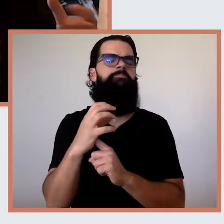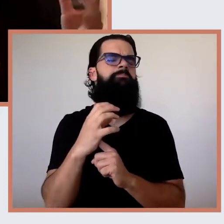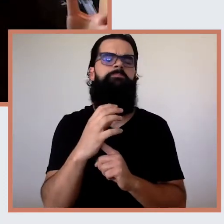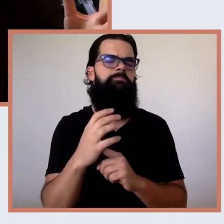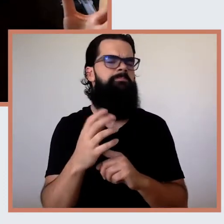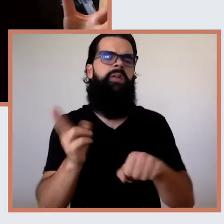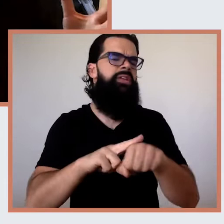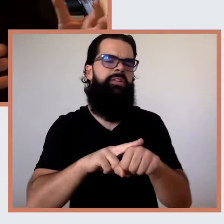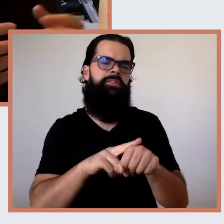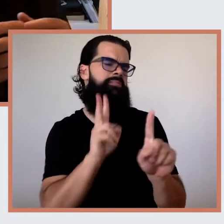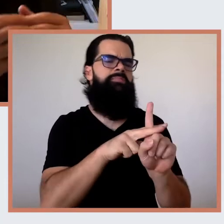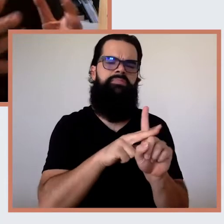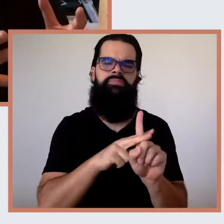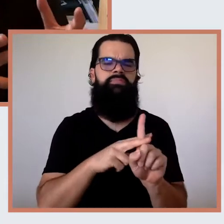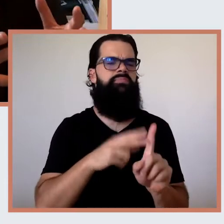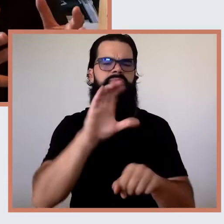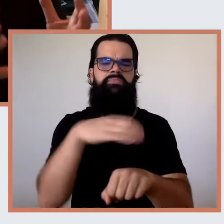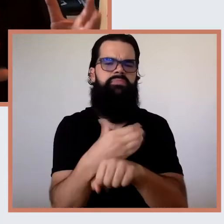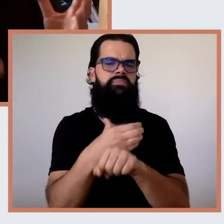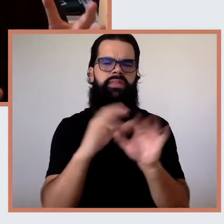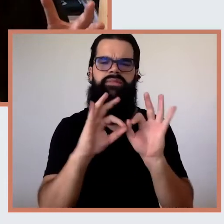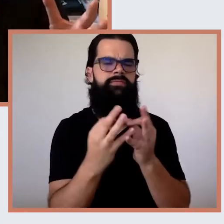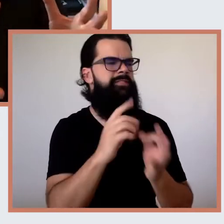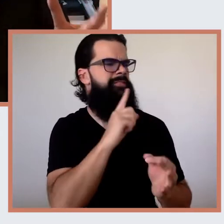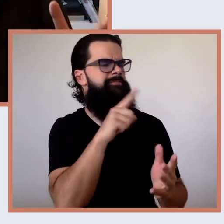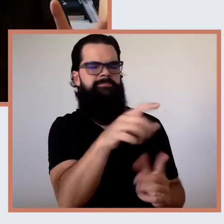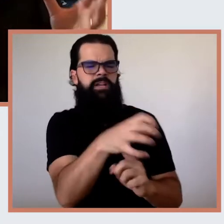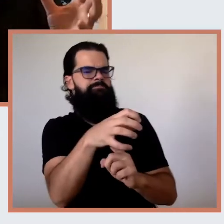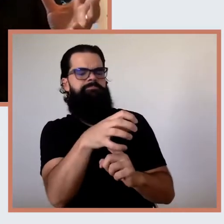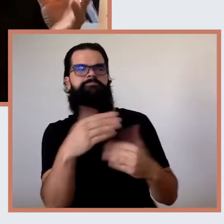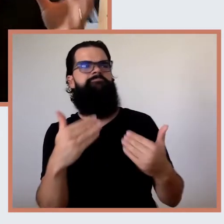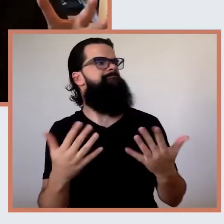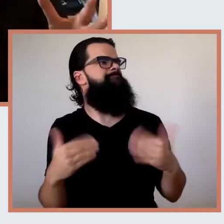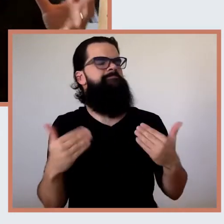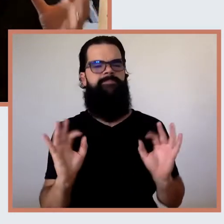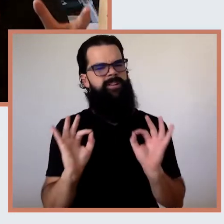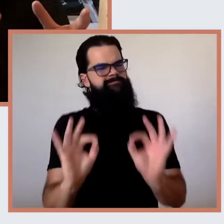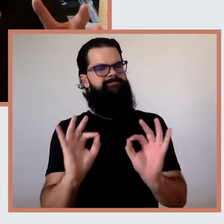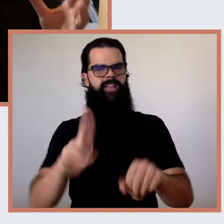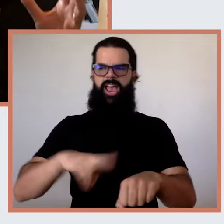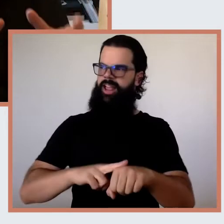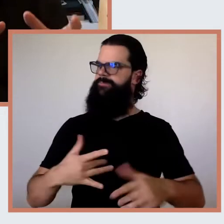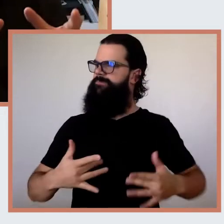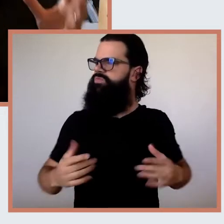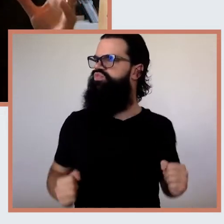they know that, and my guess is, so is Carly's family, just absolute forces of nature,